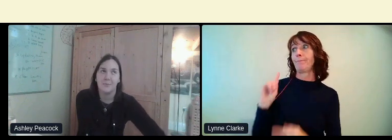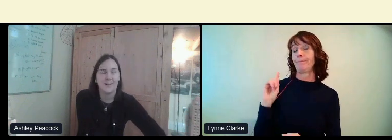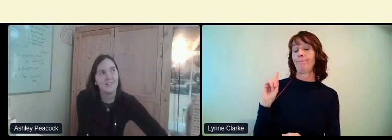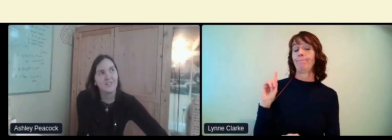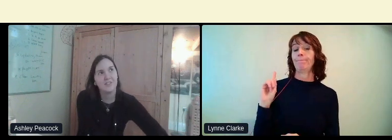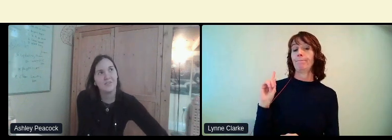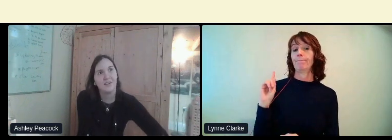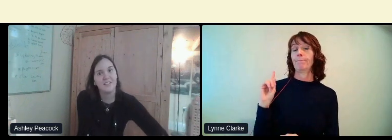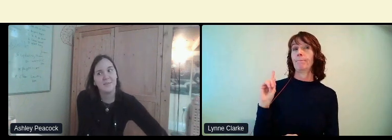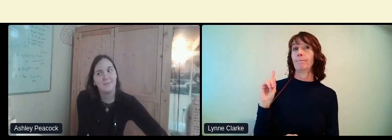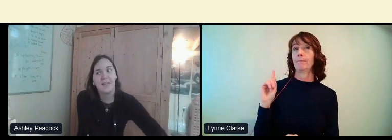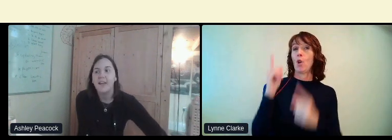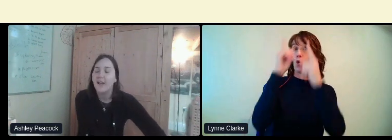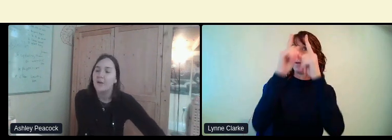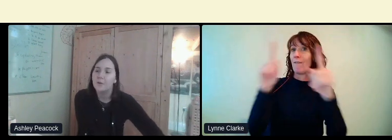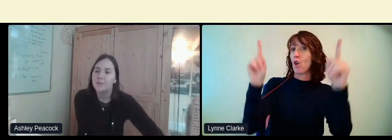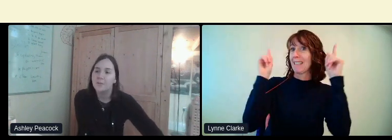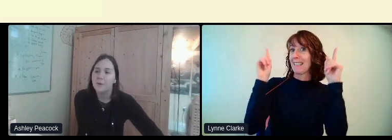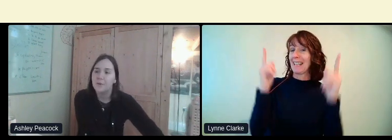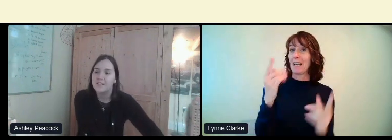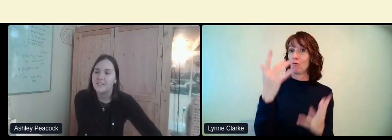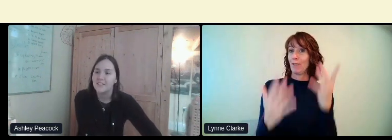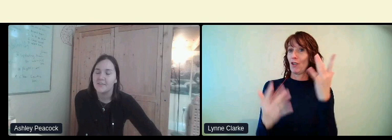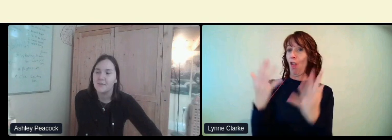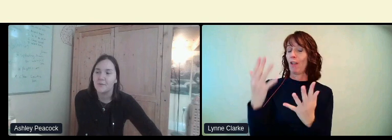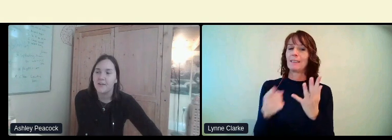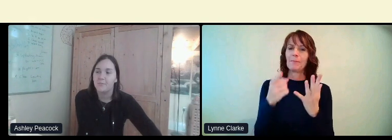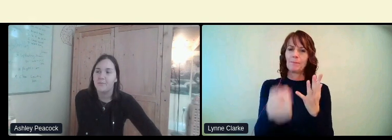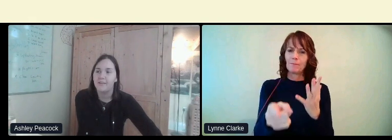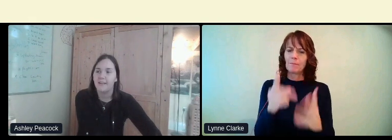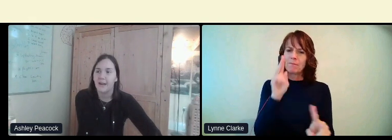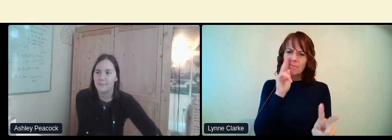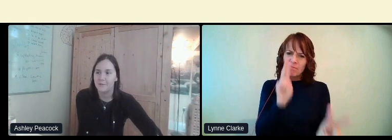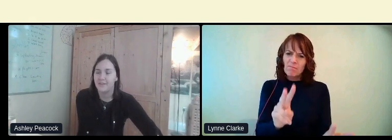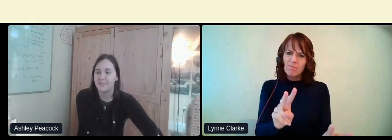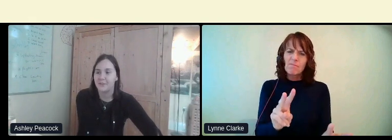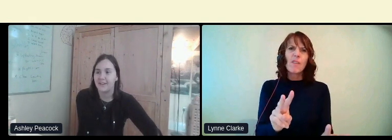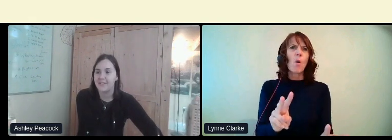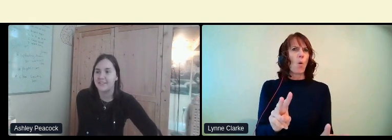my last year at University. What you'll notice is there is quite a big gap between the grades